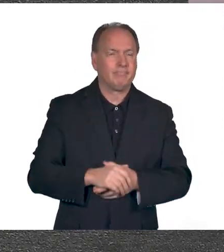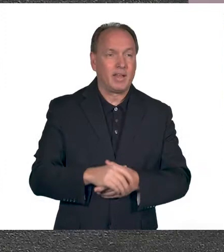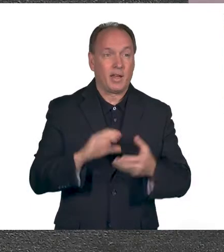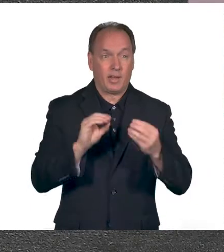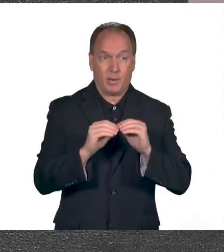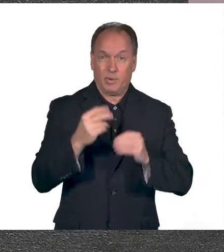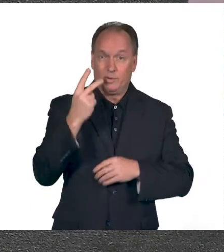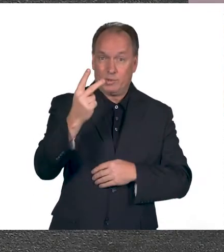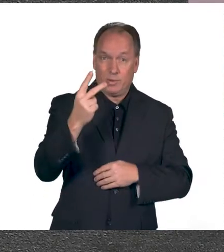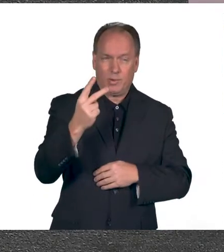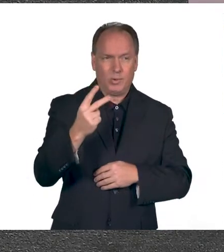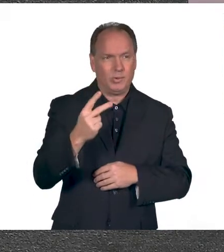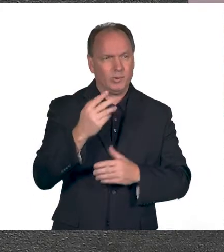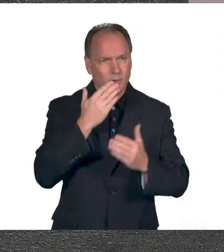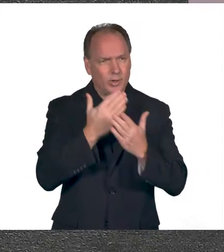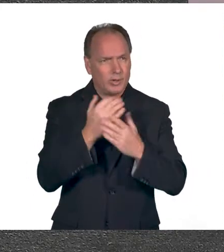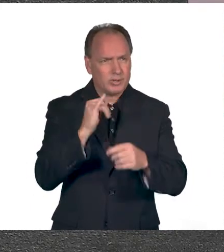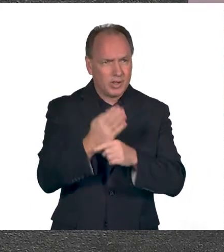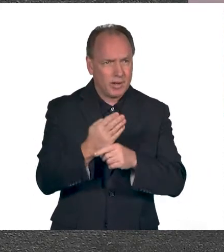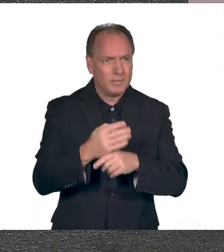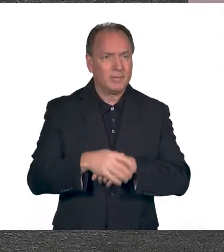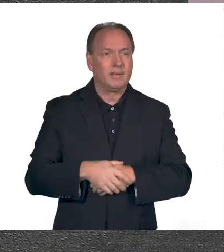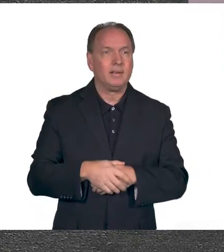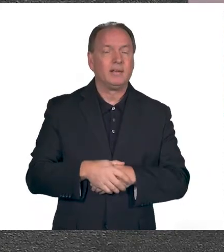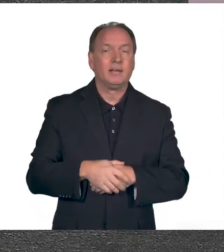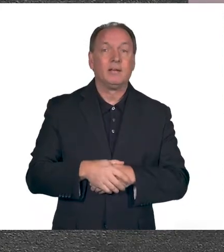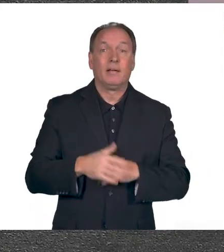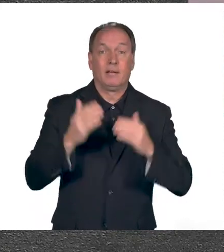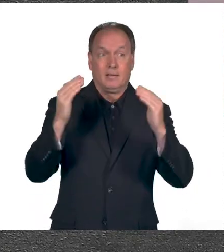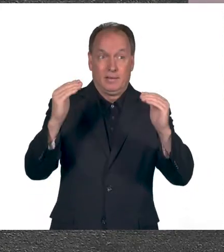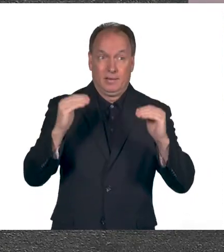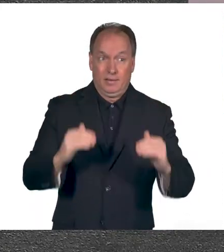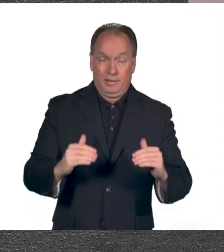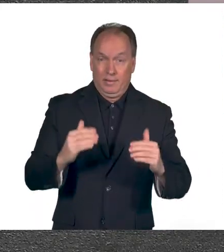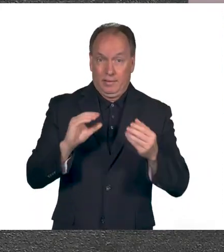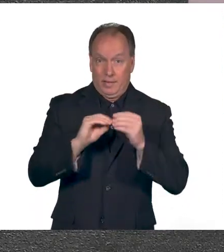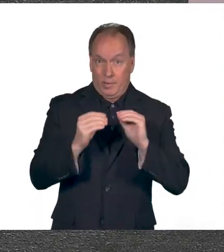number two yay good job, okay.